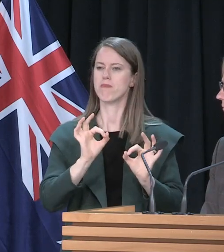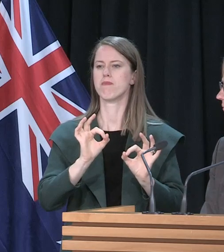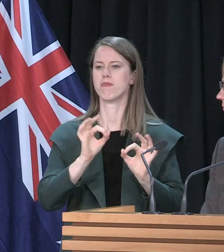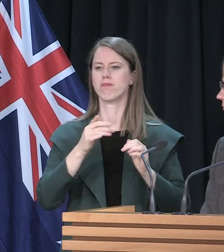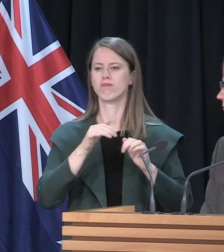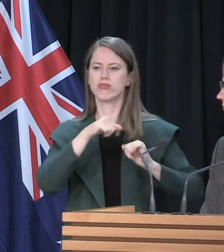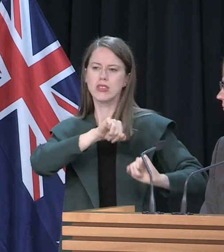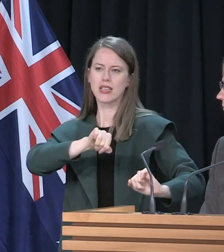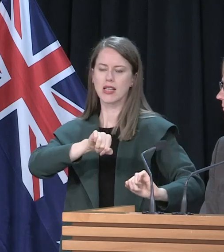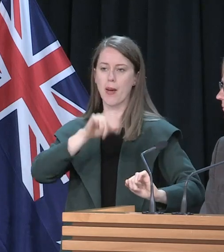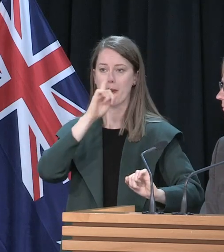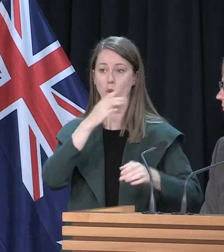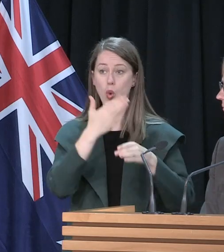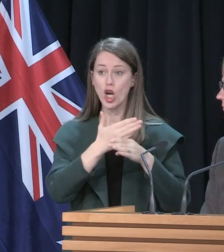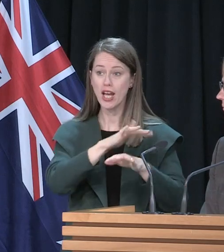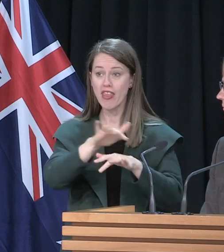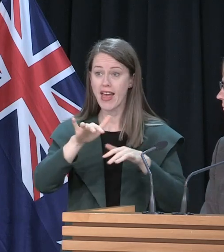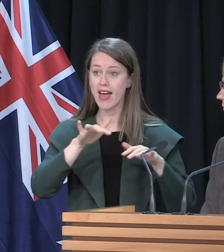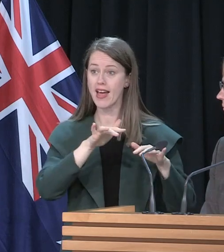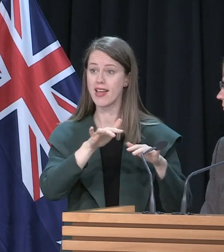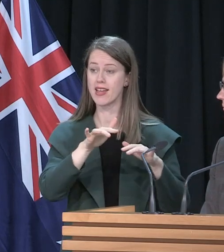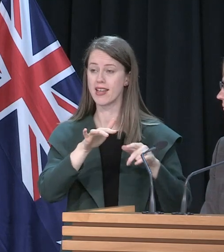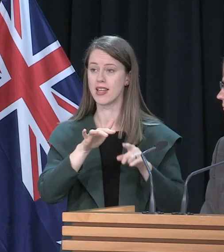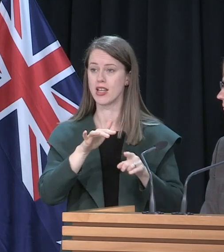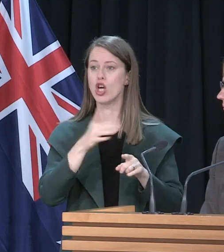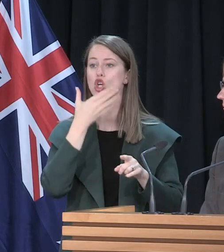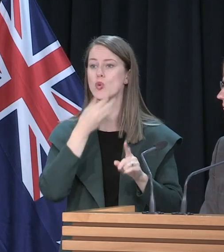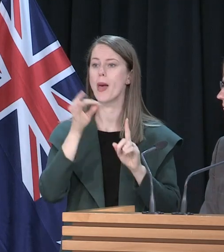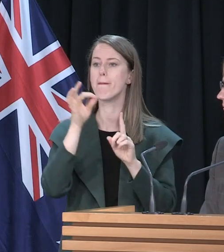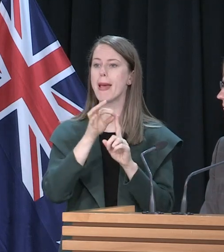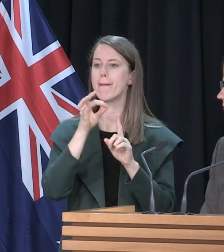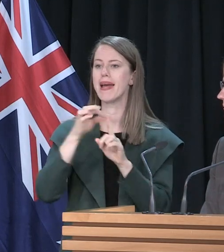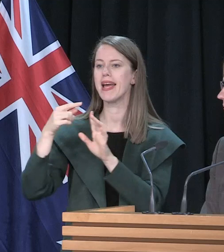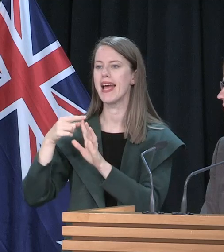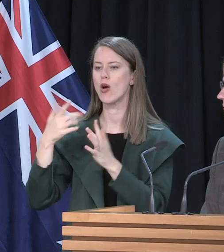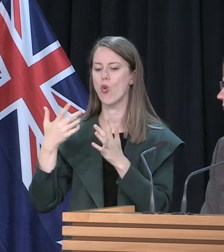managed isolation facilities stay as tight as possible and